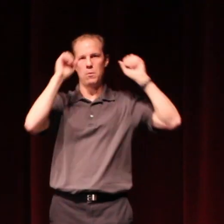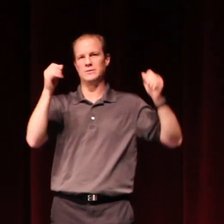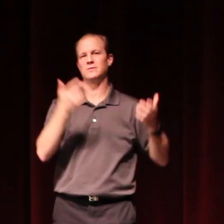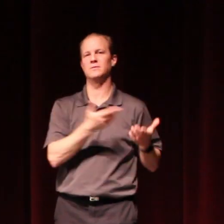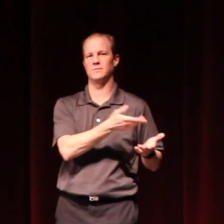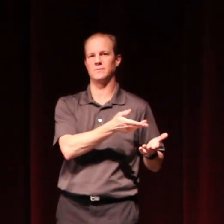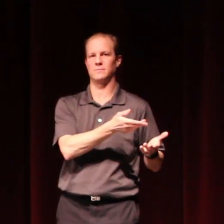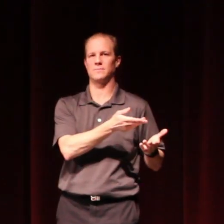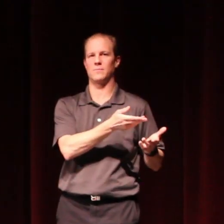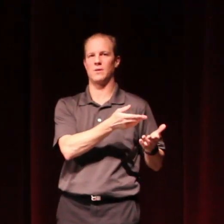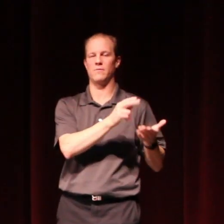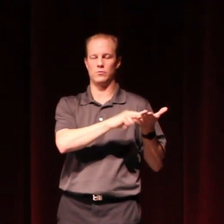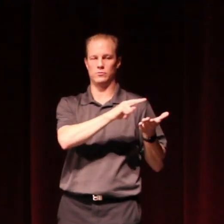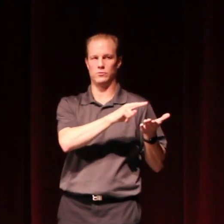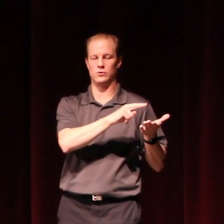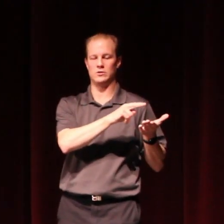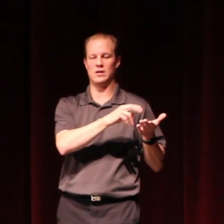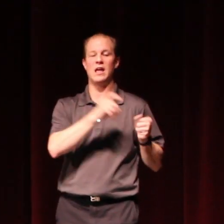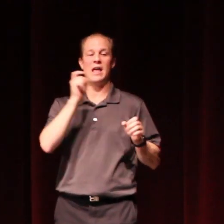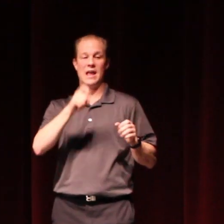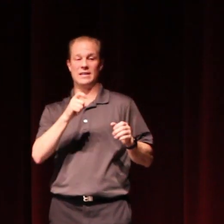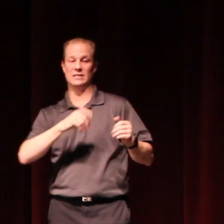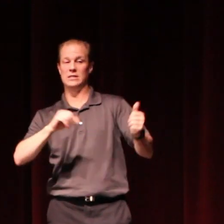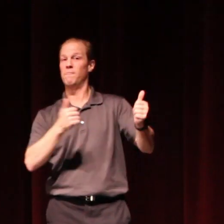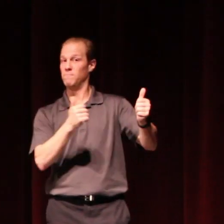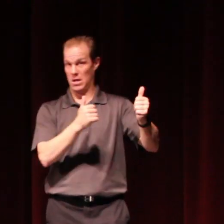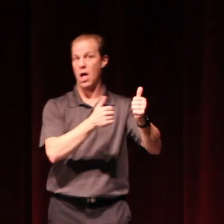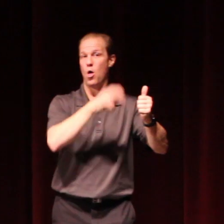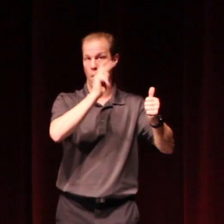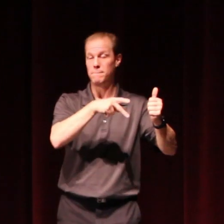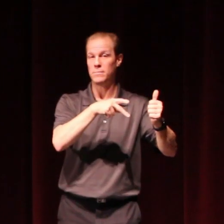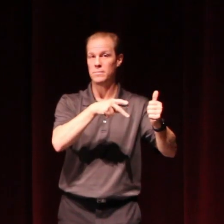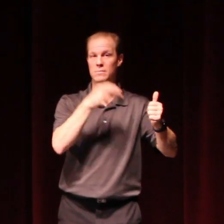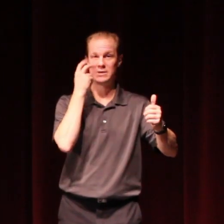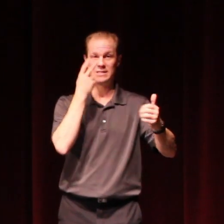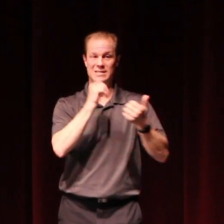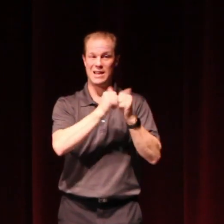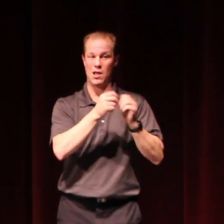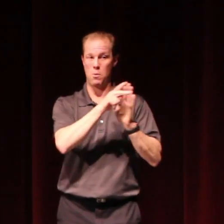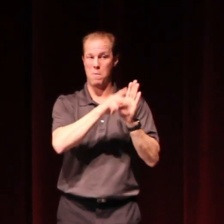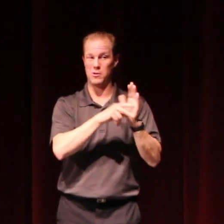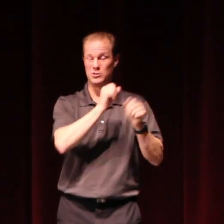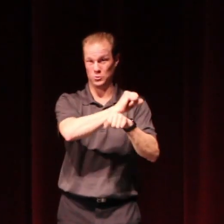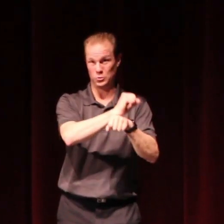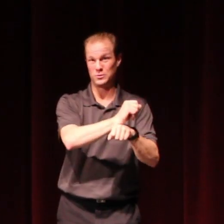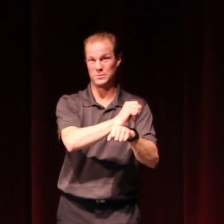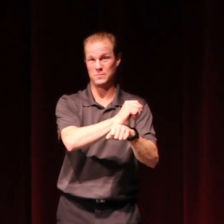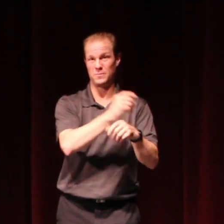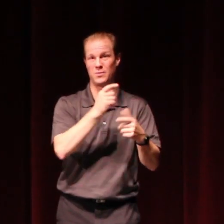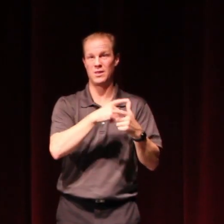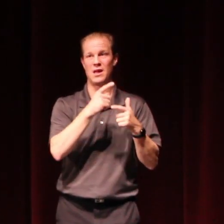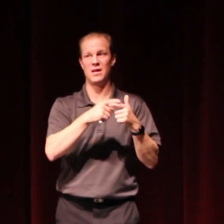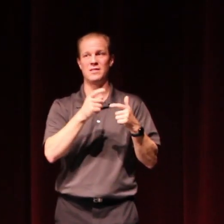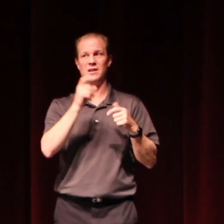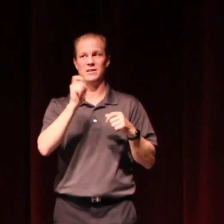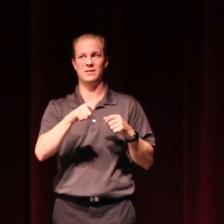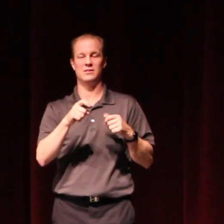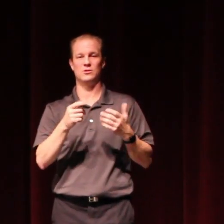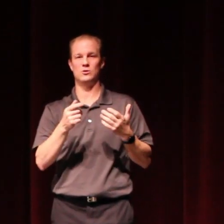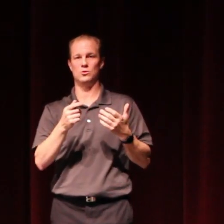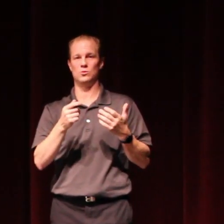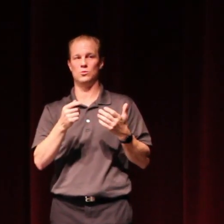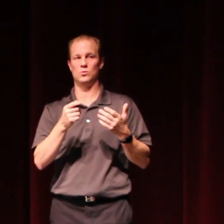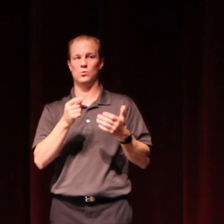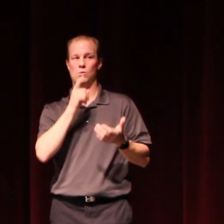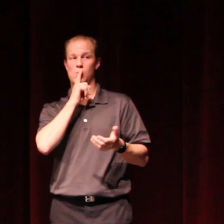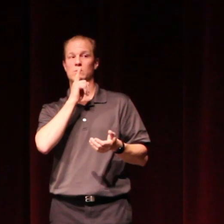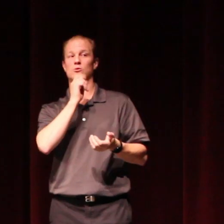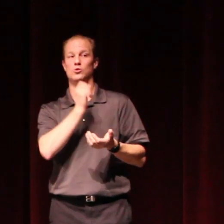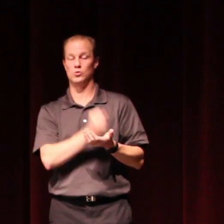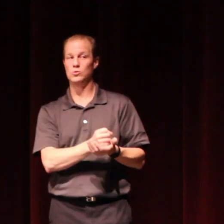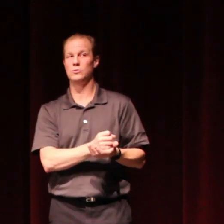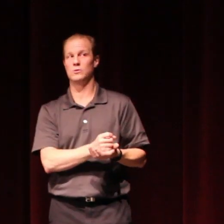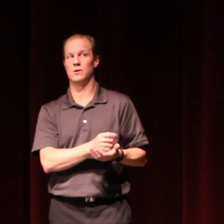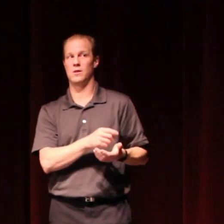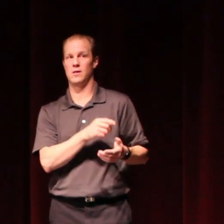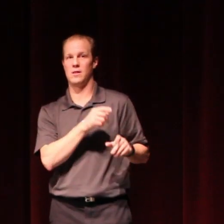follow up to see how that policy is working, and then it needs to assure that policy can be